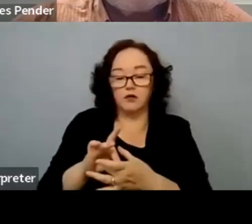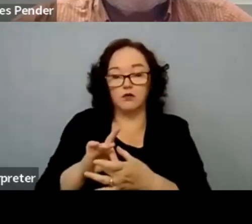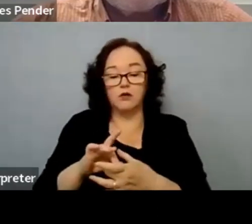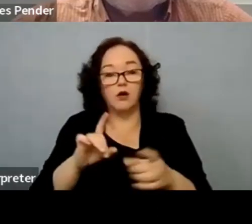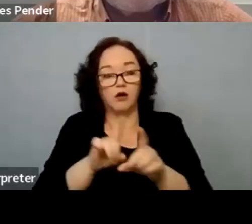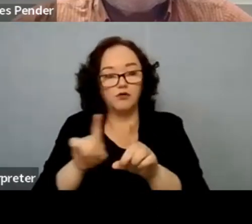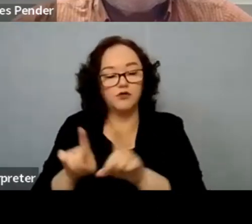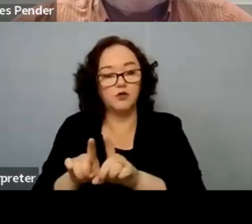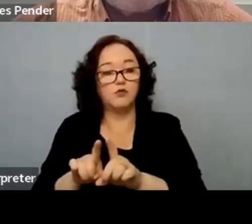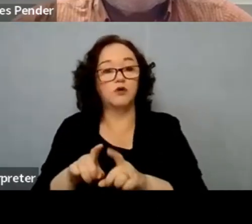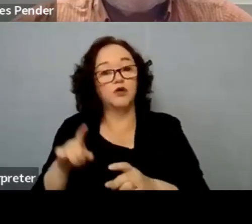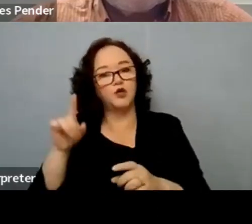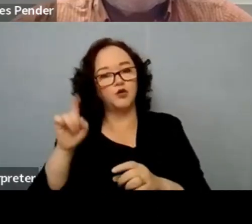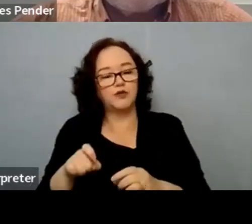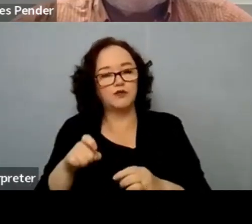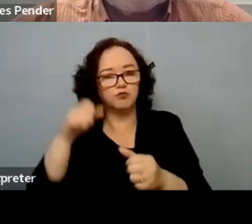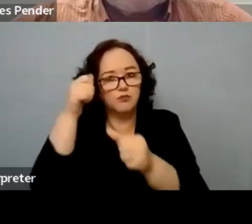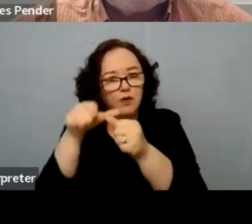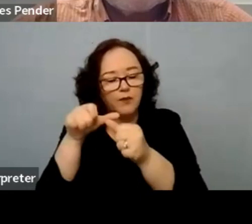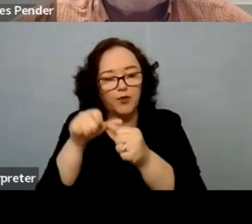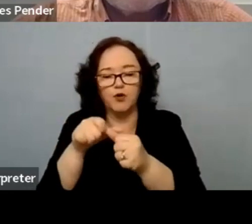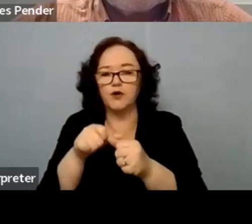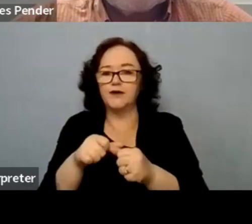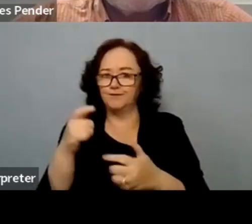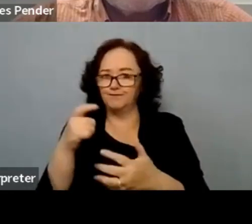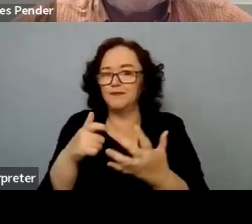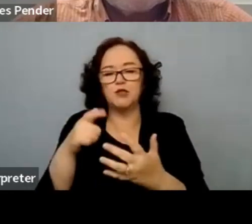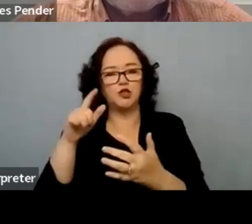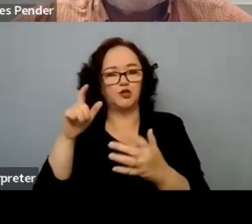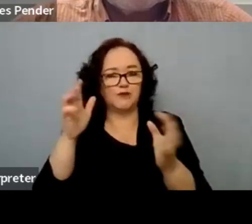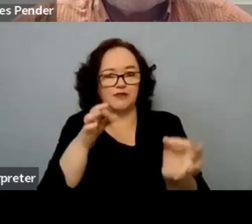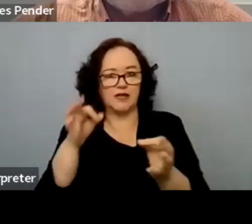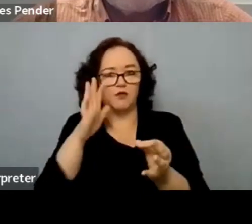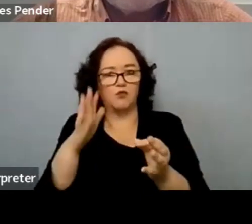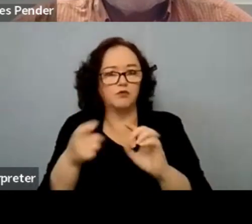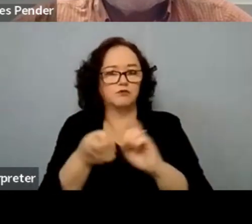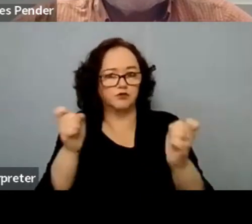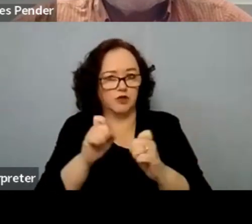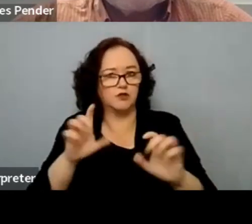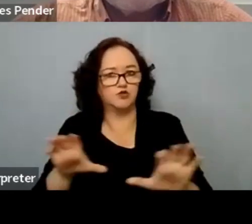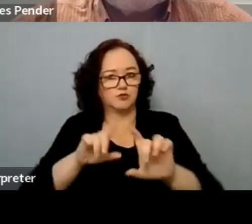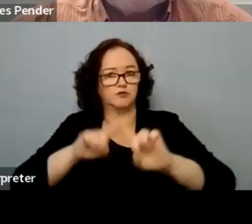the future. All of these things are hard for people with brain injury. But with strategies they